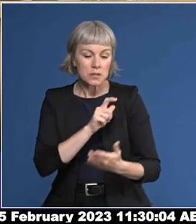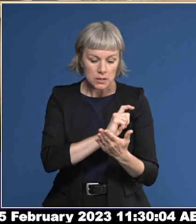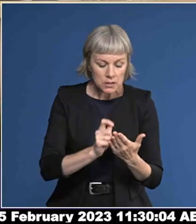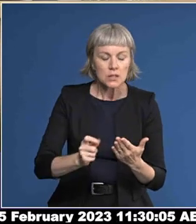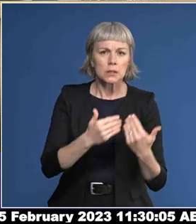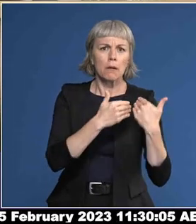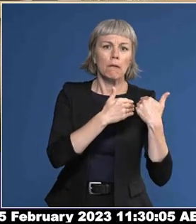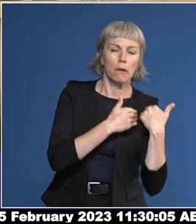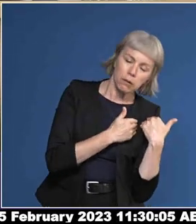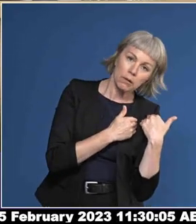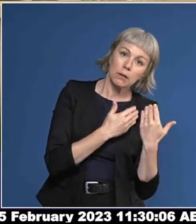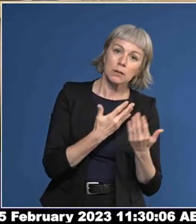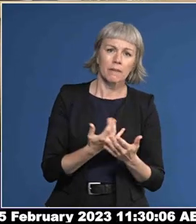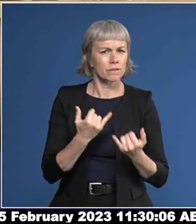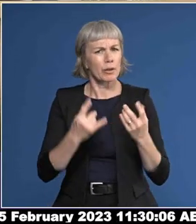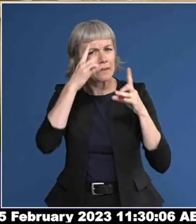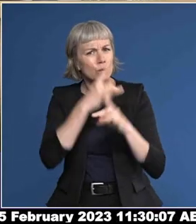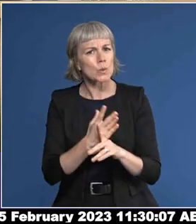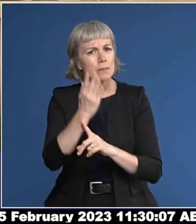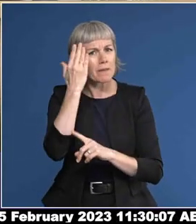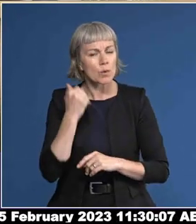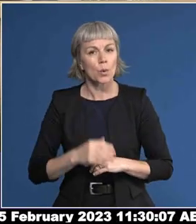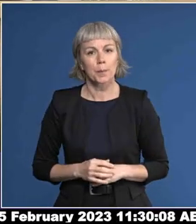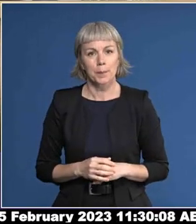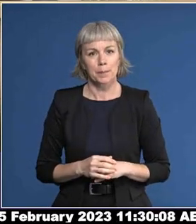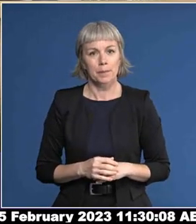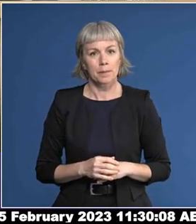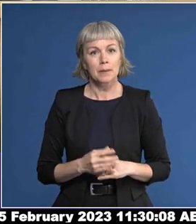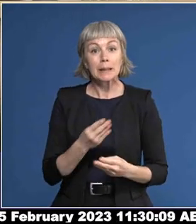You know, people came in expecting that it was a career step-up into a line manager sort